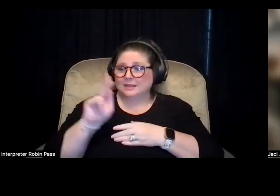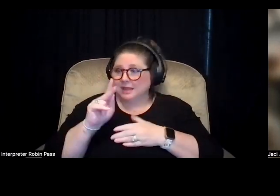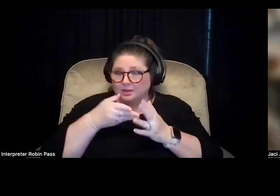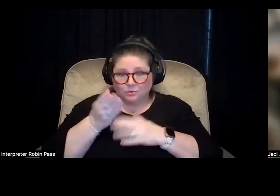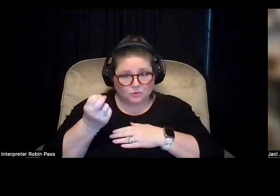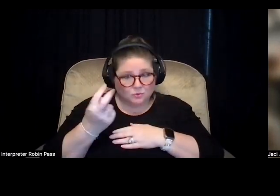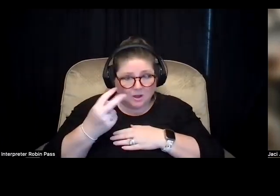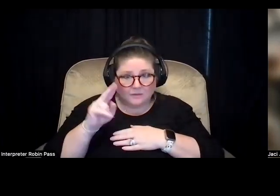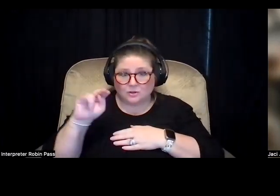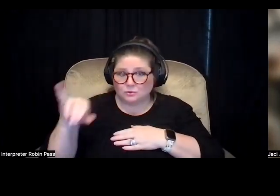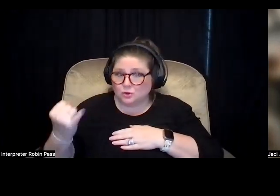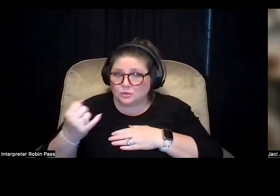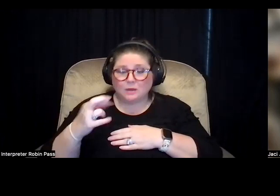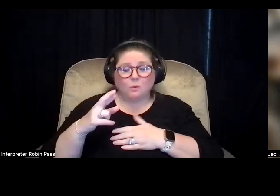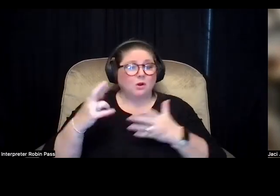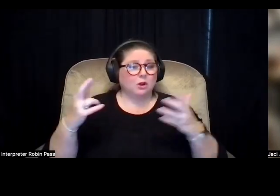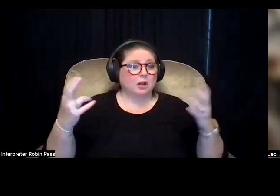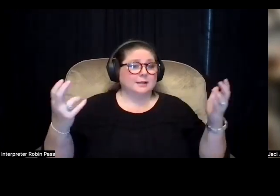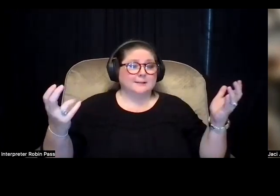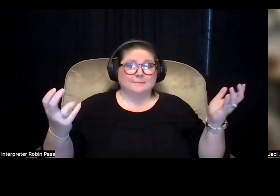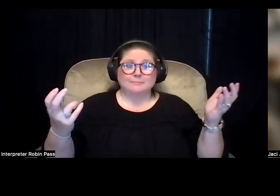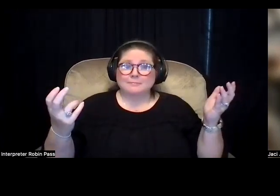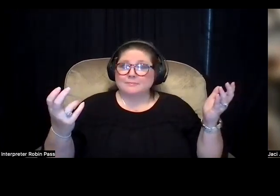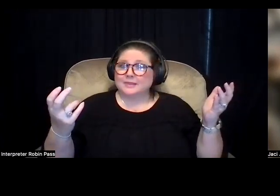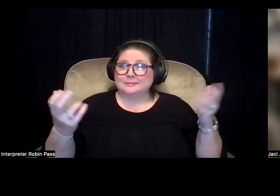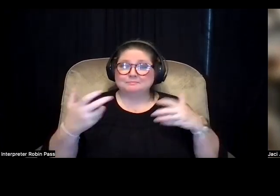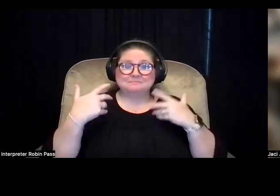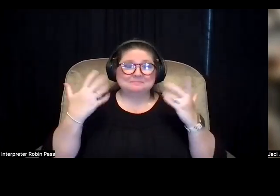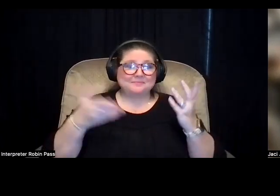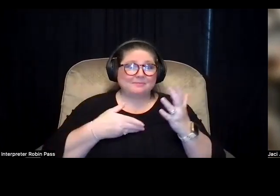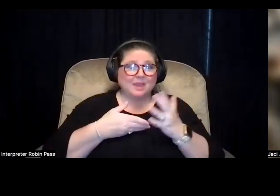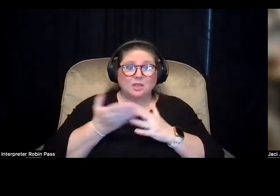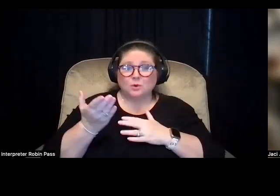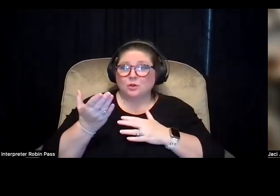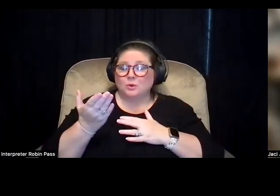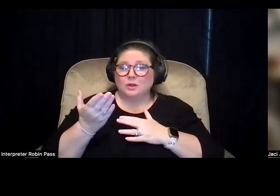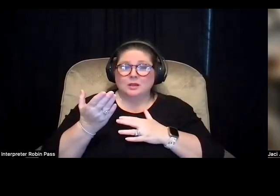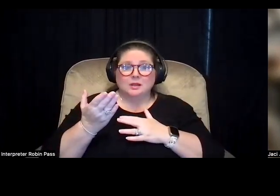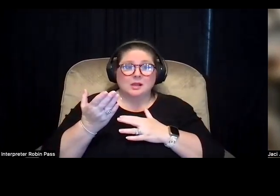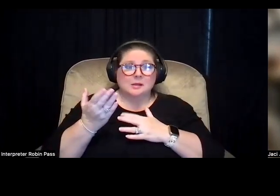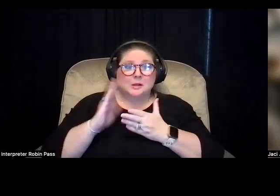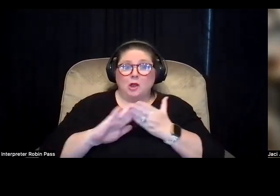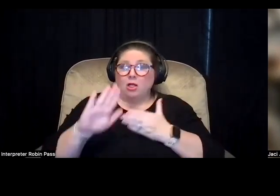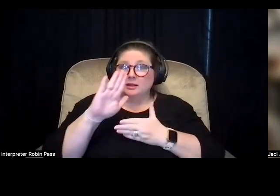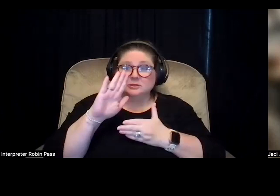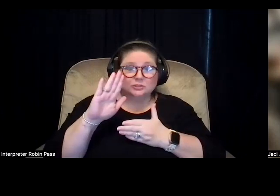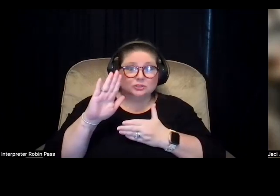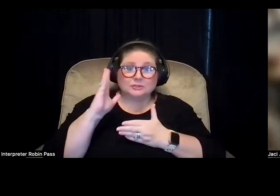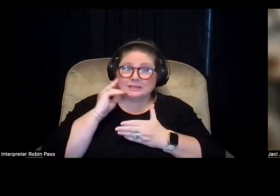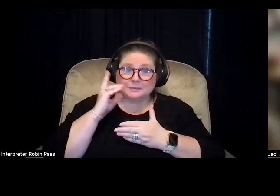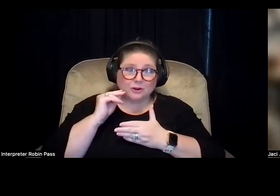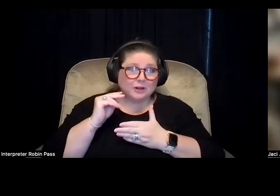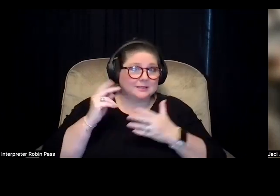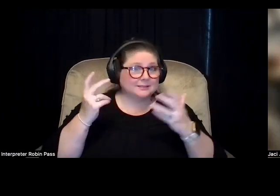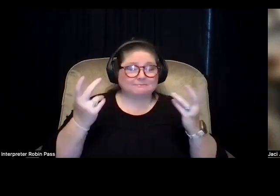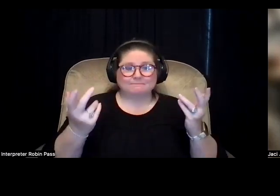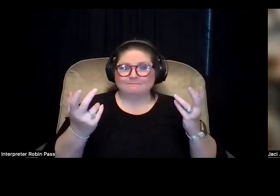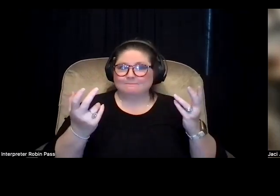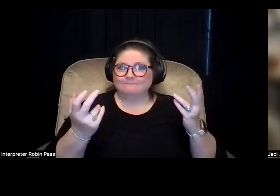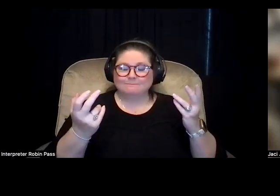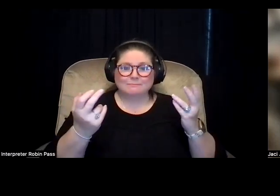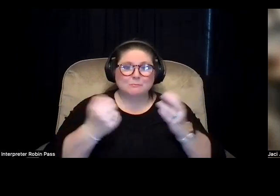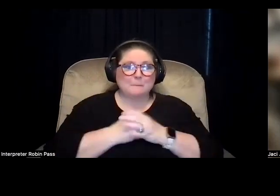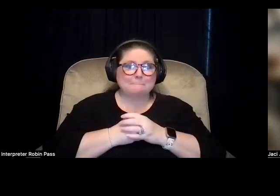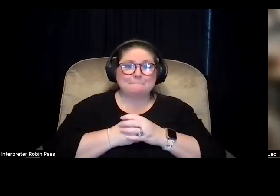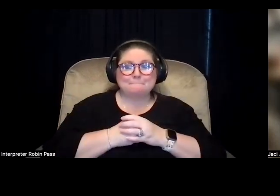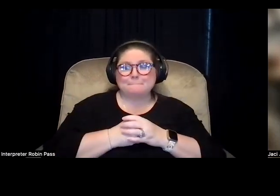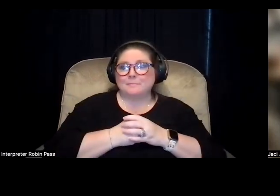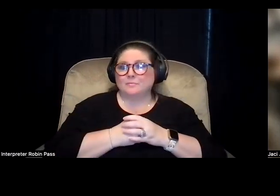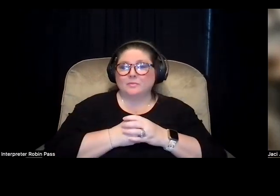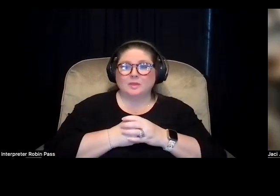jersey or undergoing like going through my college career and even in my master's program like there